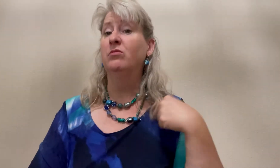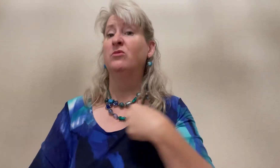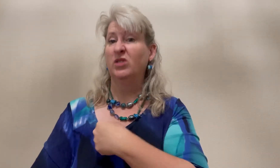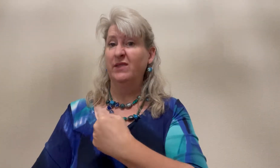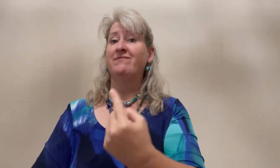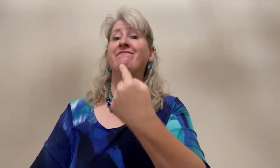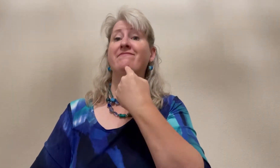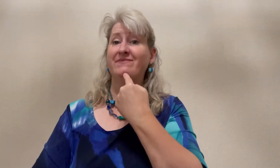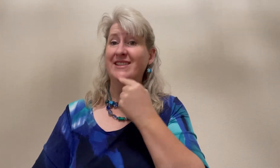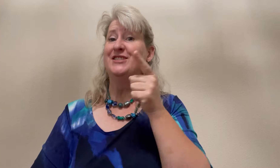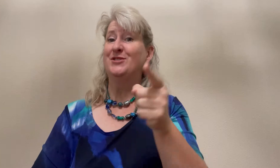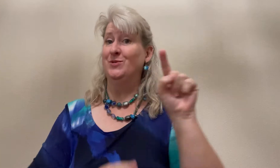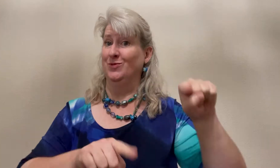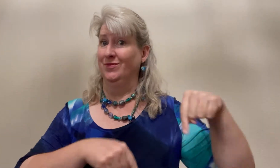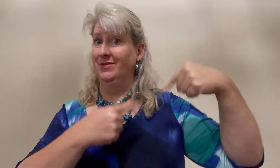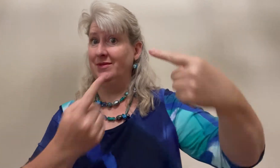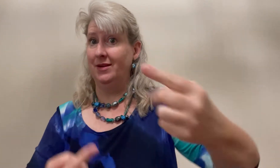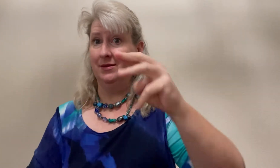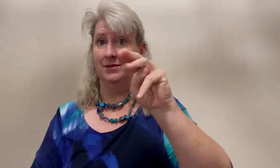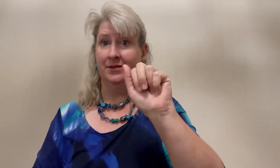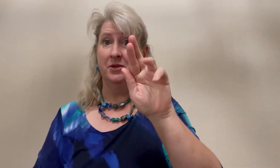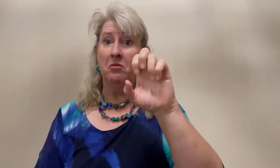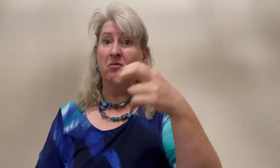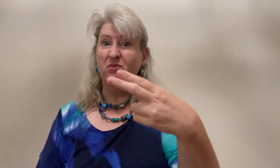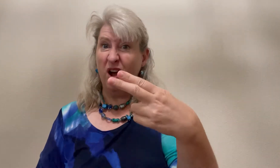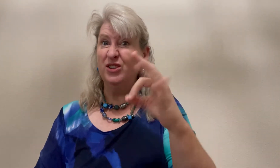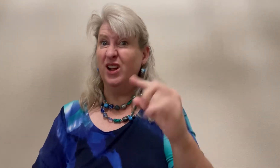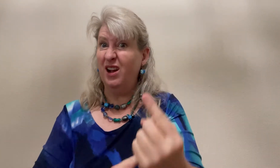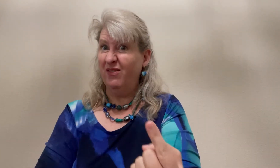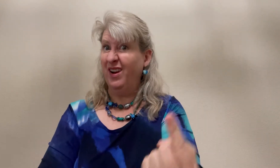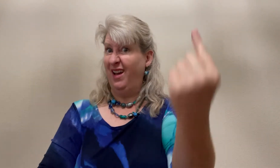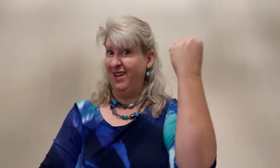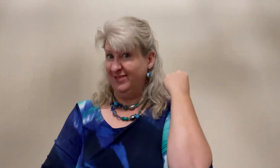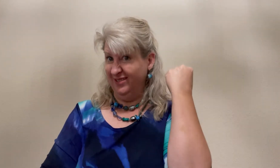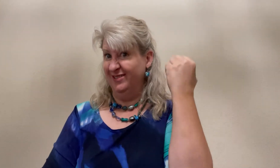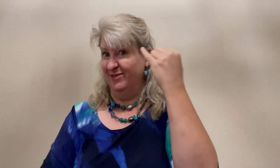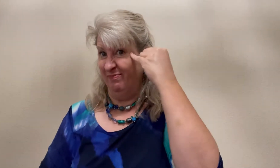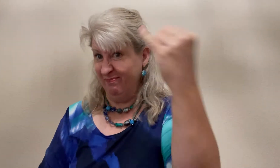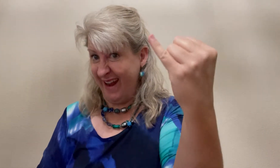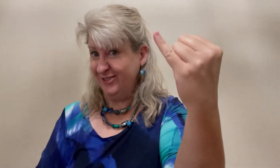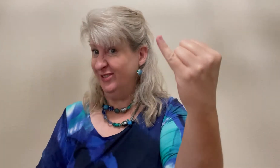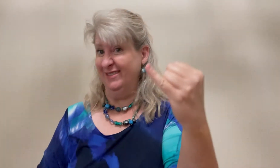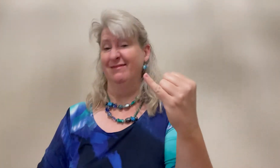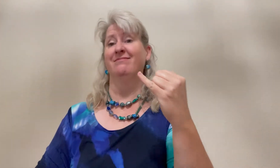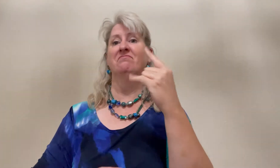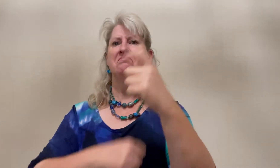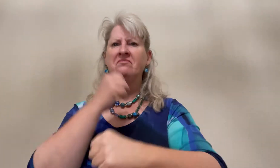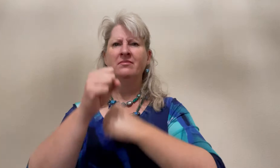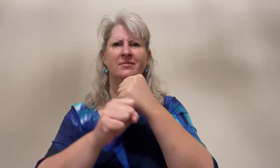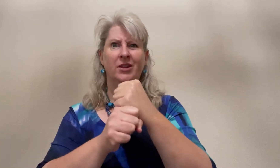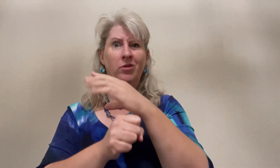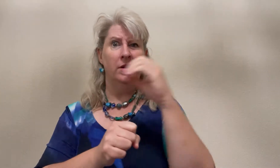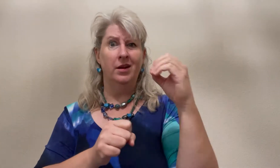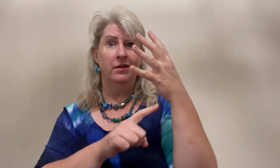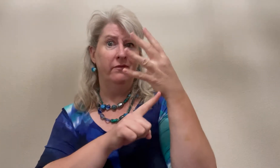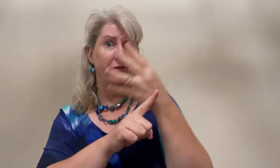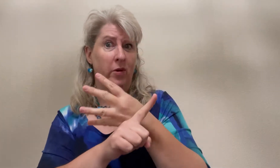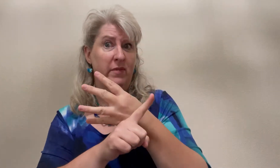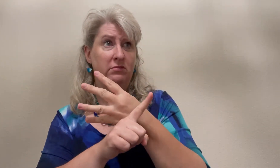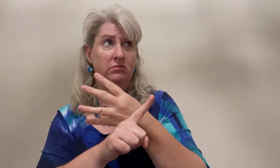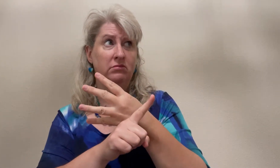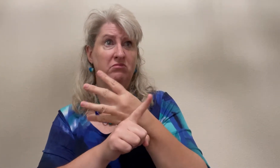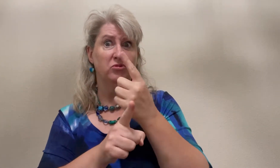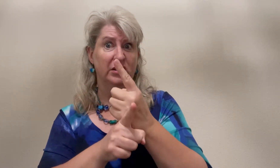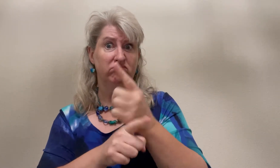We've missed you since March 2020! Imagine, one year and four months, right?!